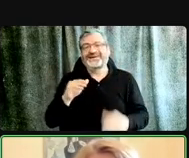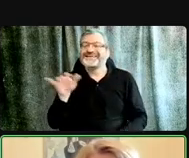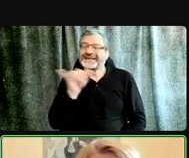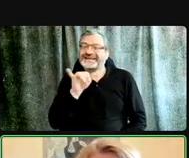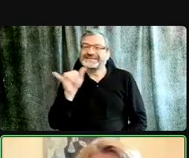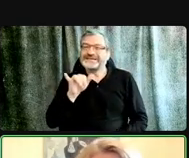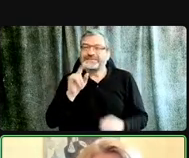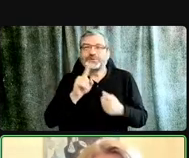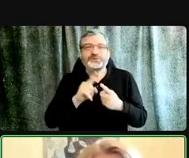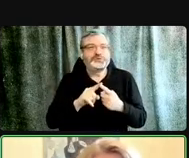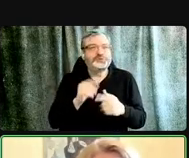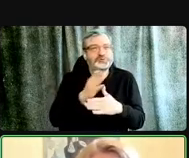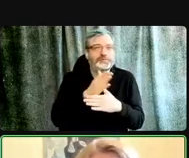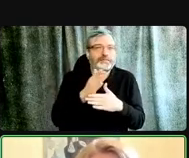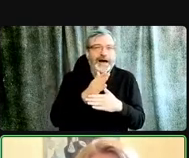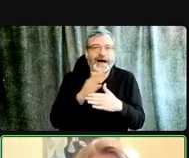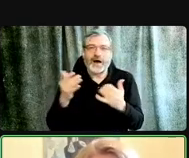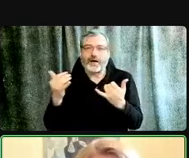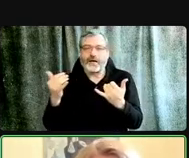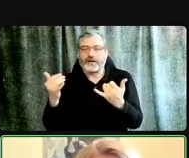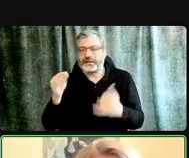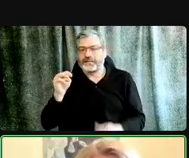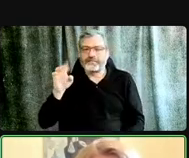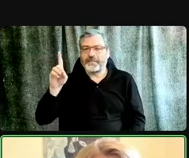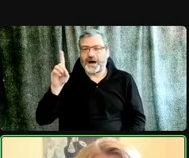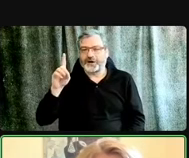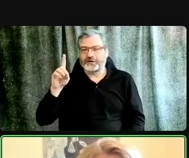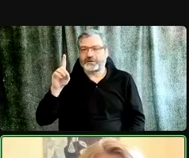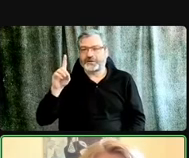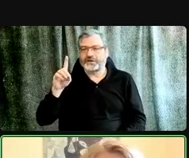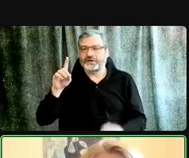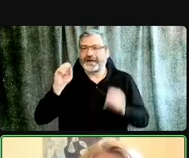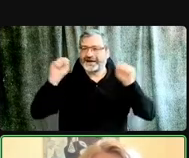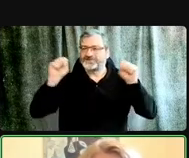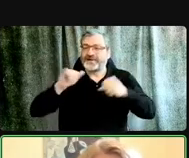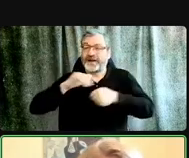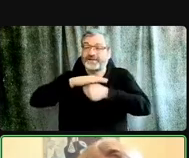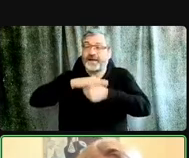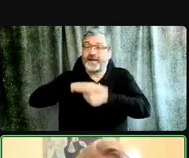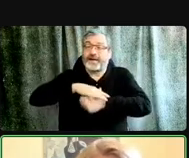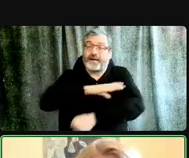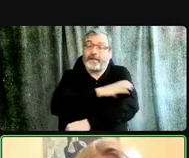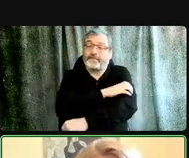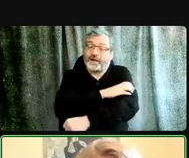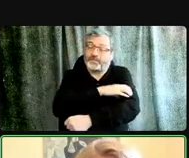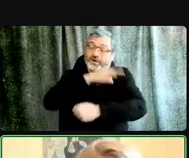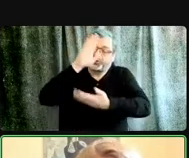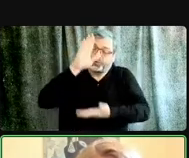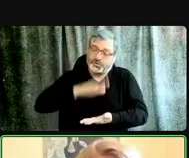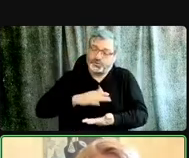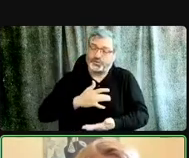such as lowering blood pressure and heart rate, stimulation of the visual cortex,